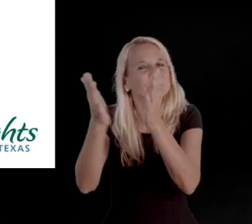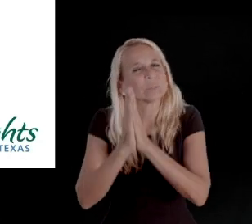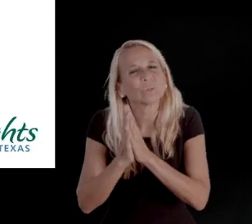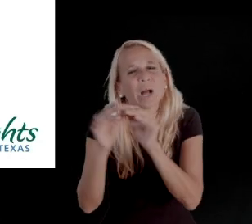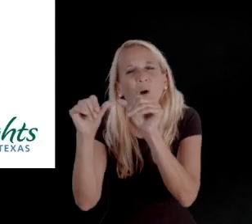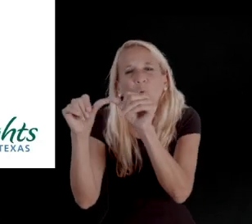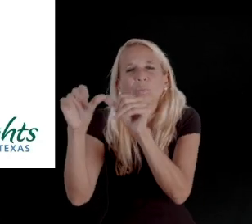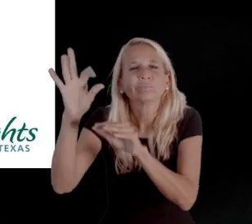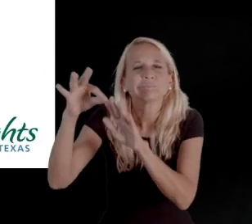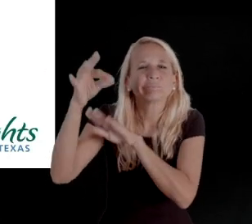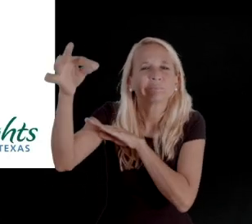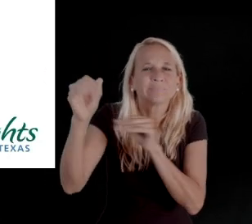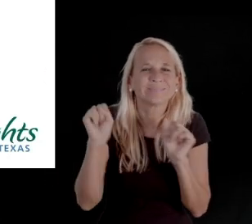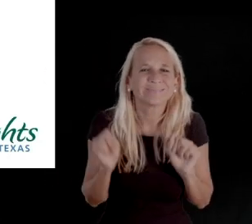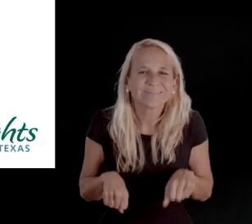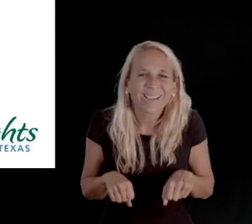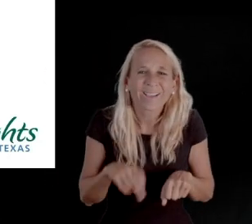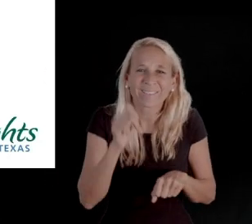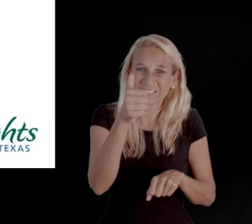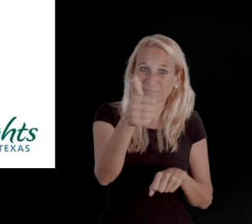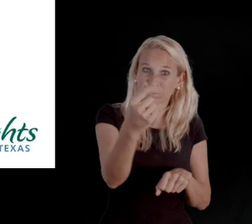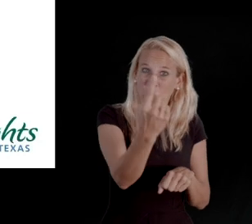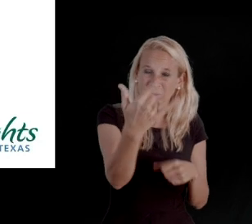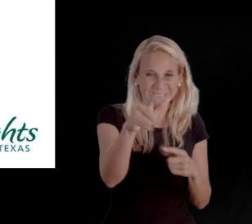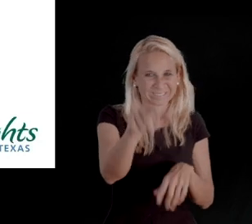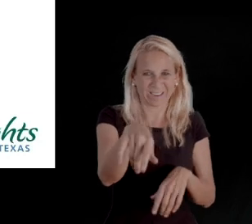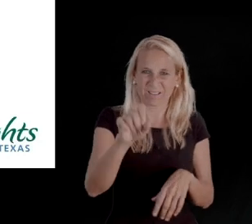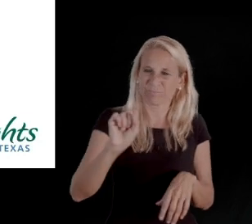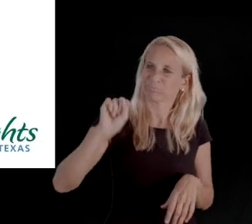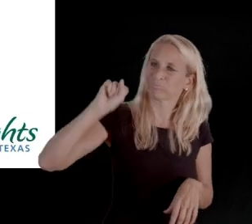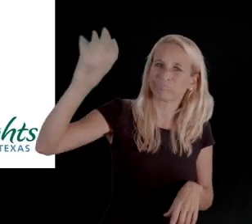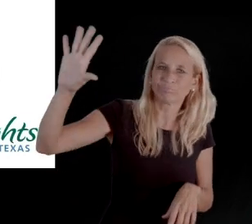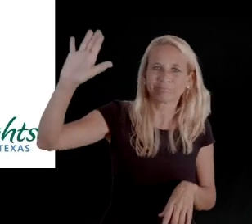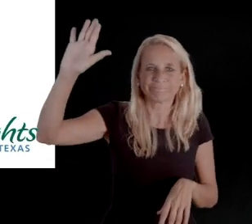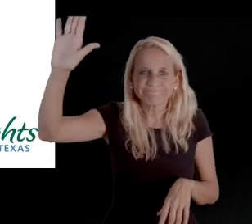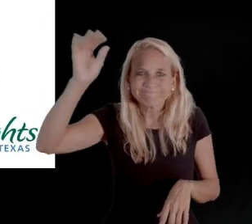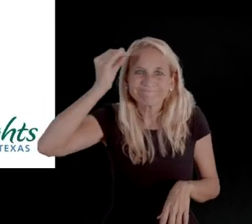Even if you're by yourself, you can still submit the information via email,